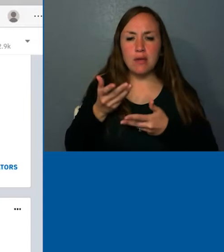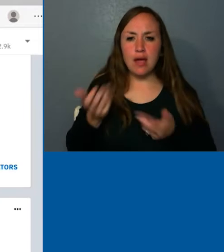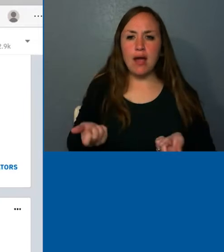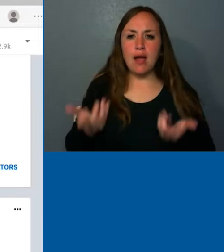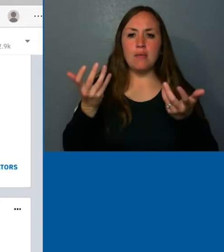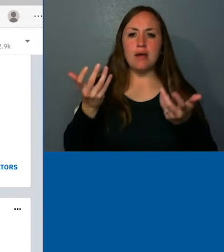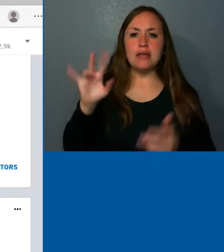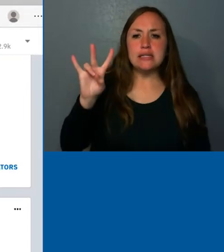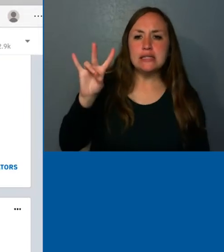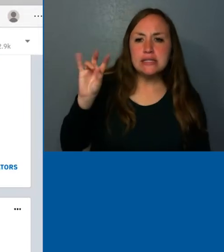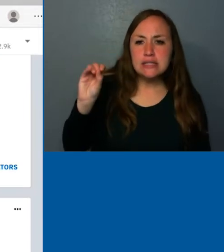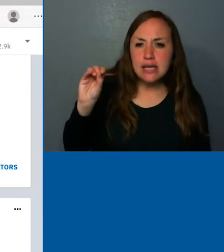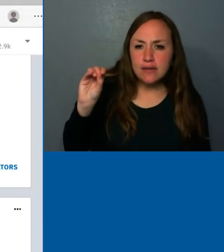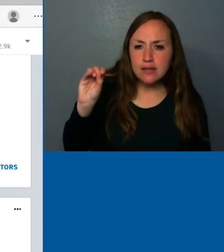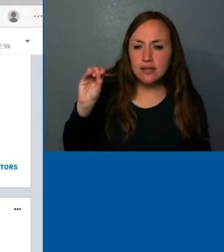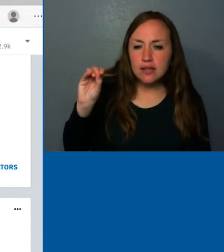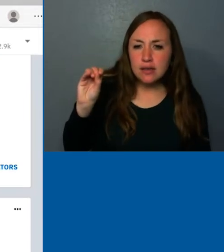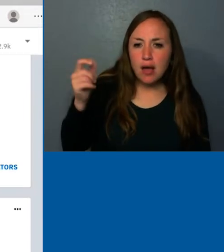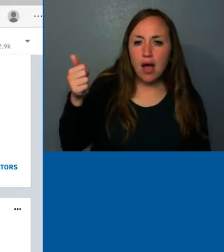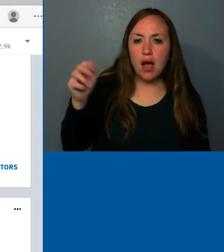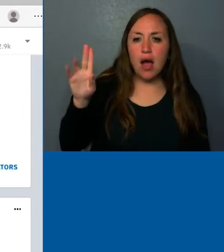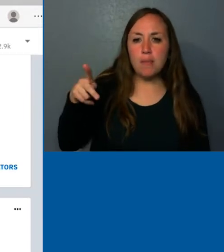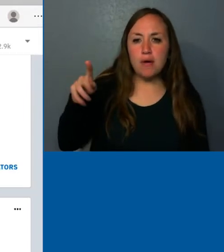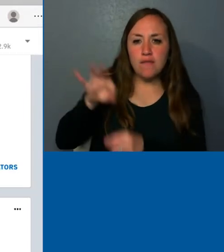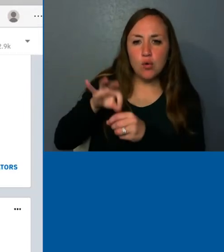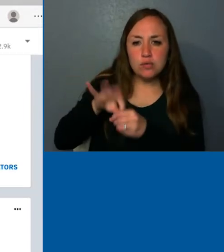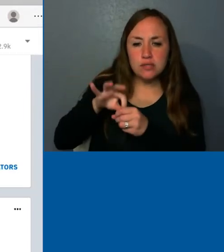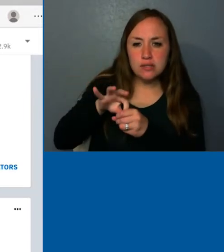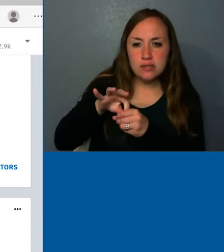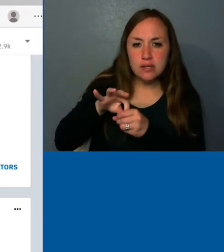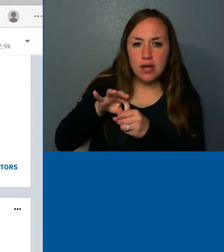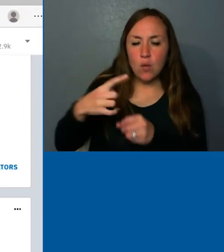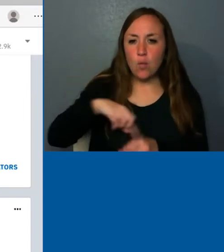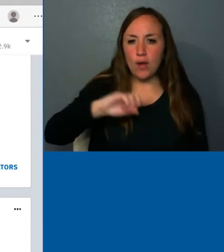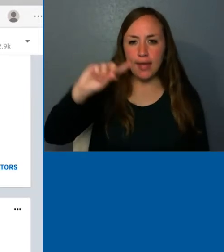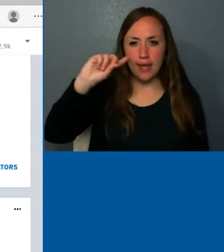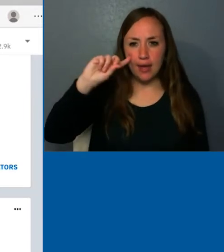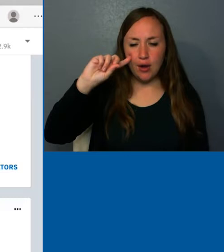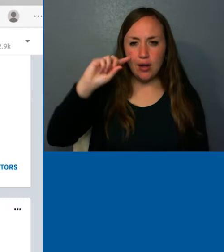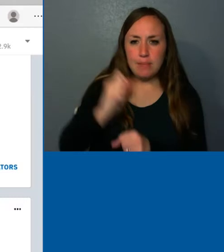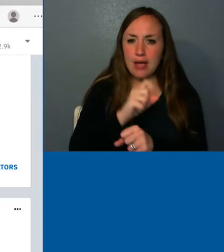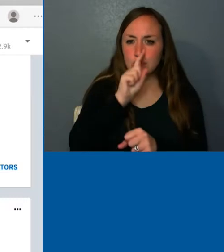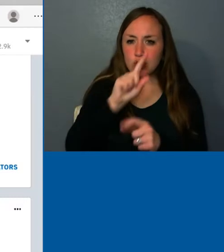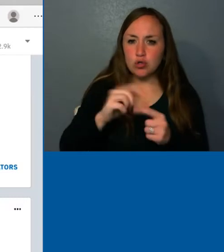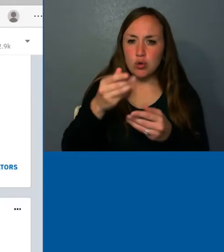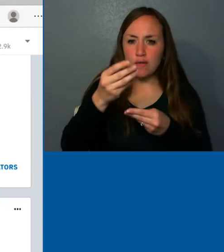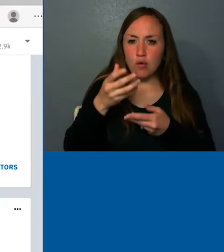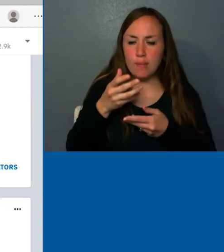[Reader] 70, title button note, press to up vote. [Sam] So I'll go ahead and up vote. [Reader] Pressed. [Sam] And we hear that it makes sure to inform me that something has happened